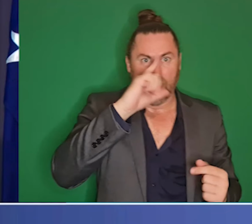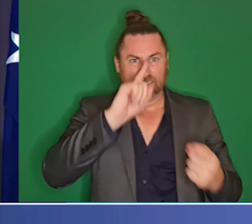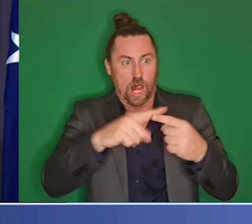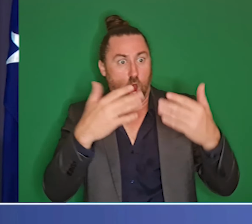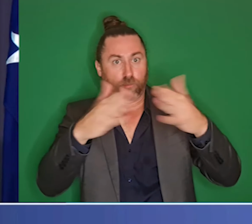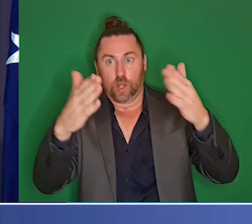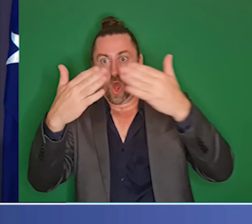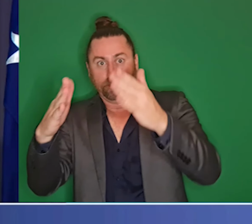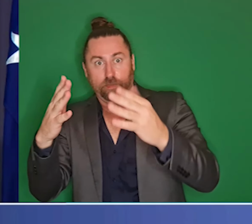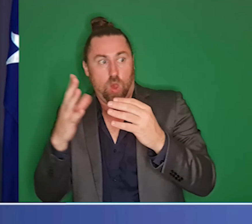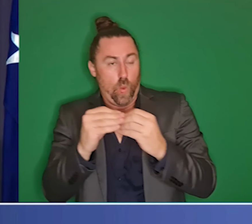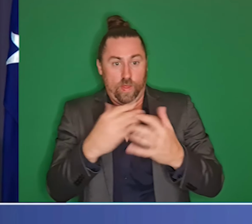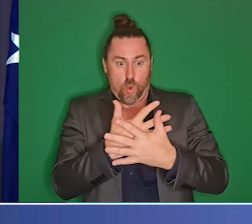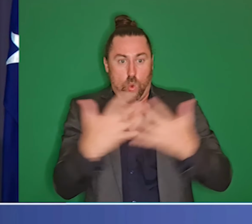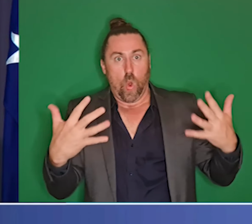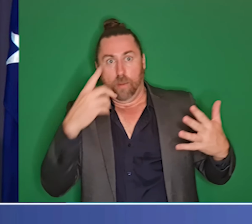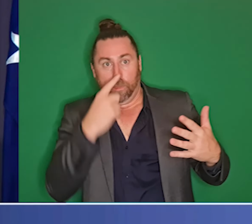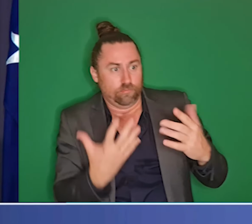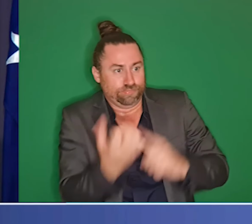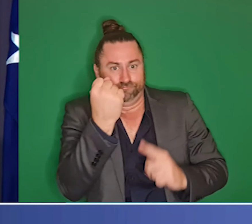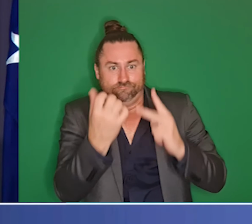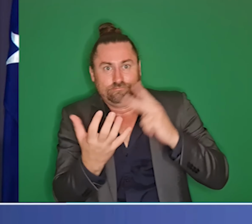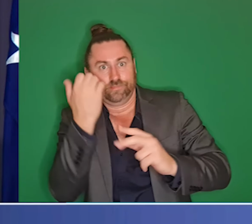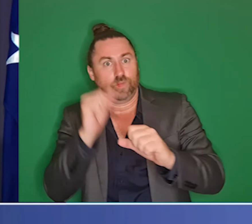whilst we have a large caseload in the community?